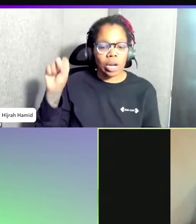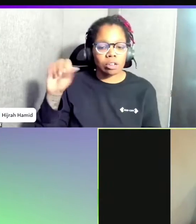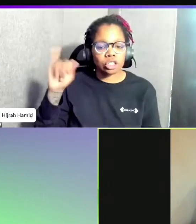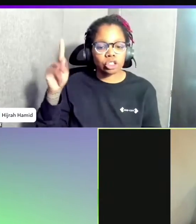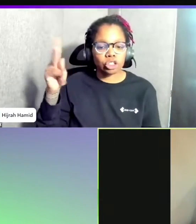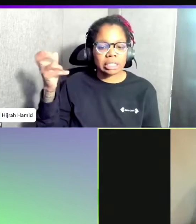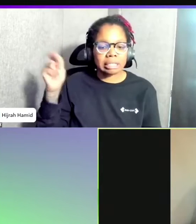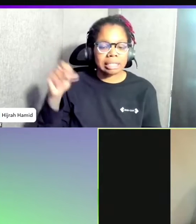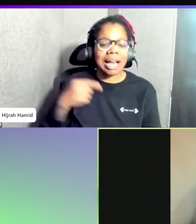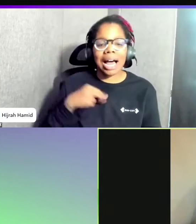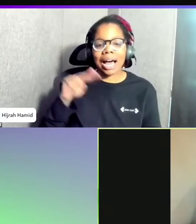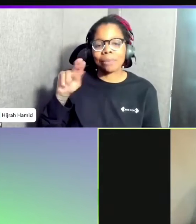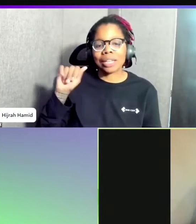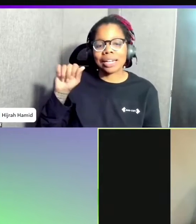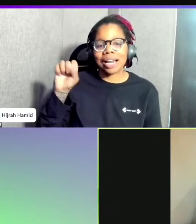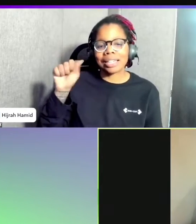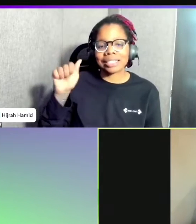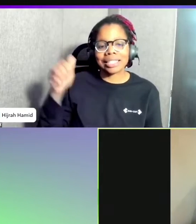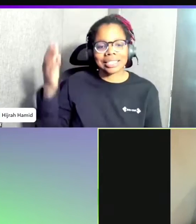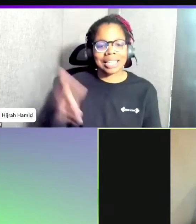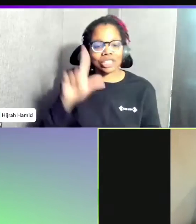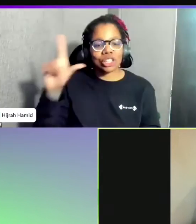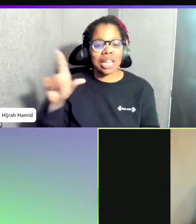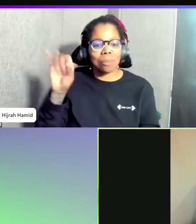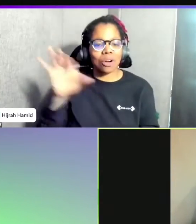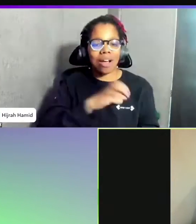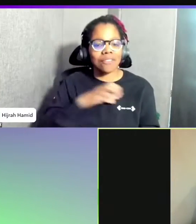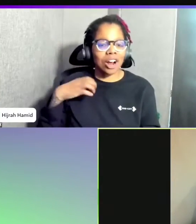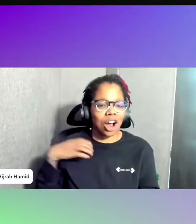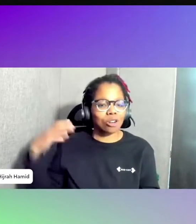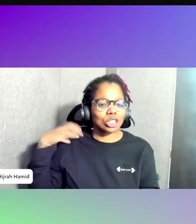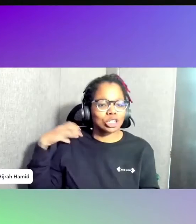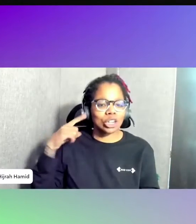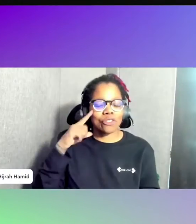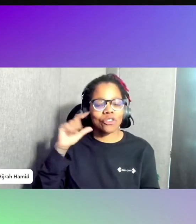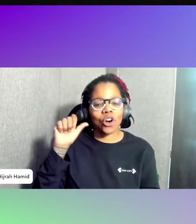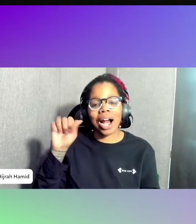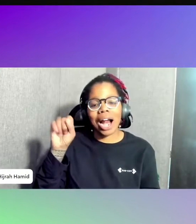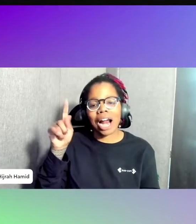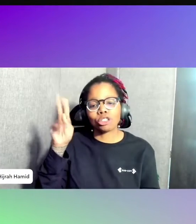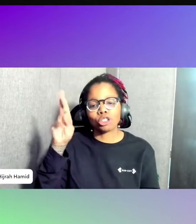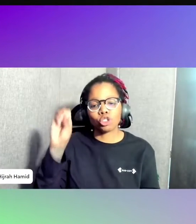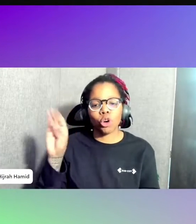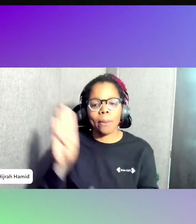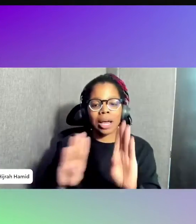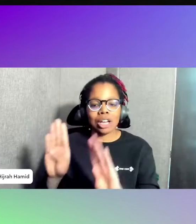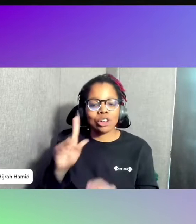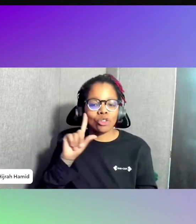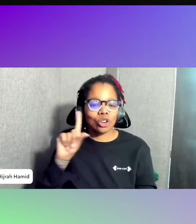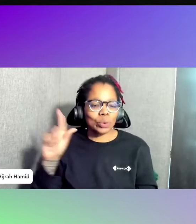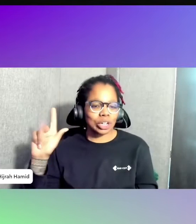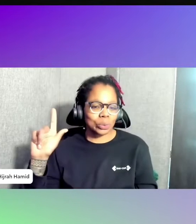[>>] Hi everyone. My name is sherry wells Jensen. I am the